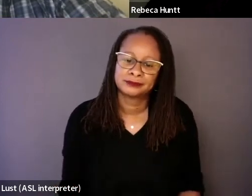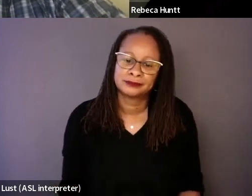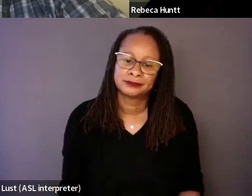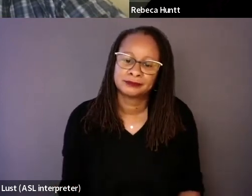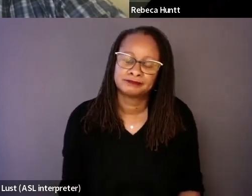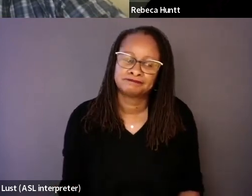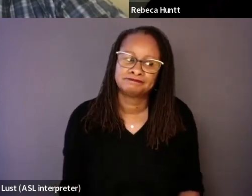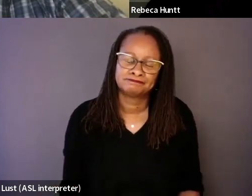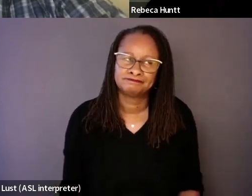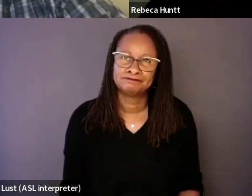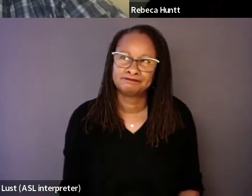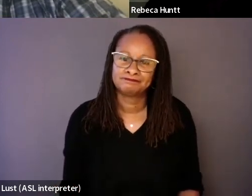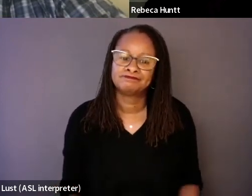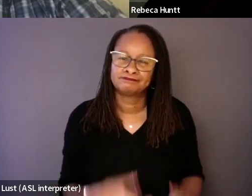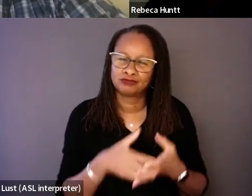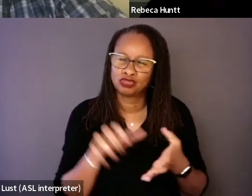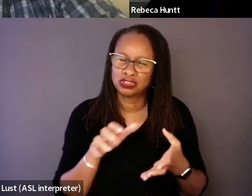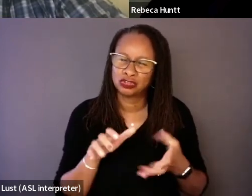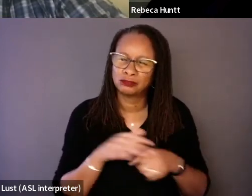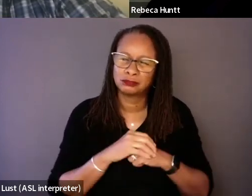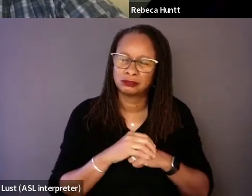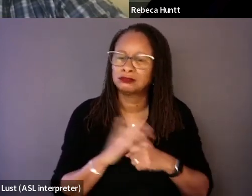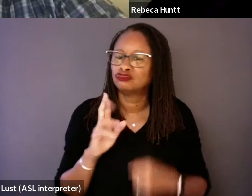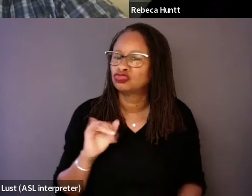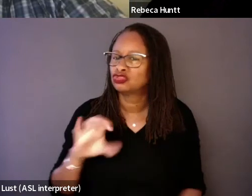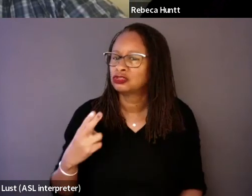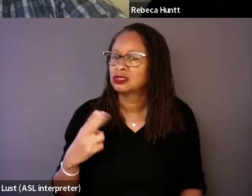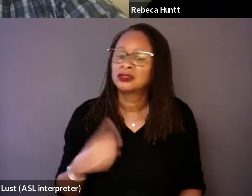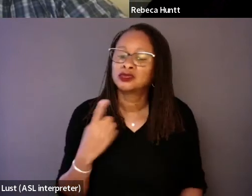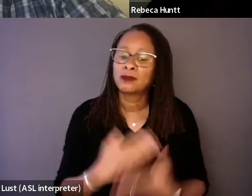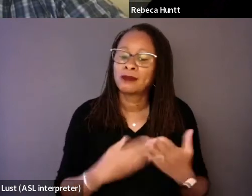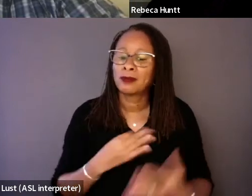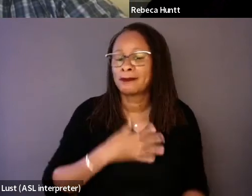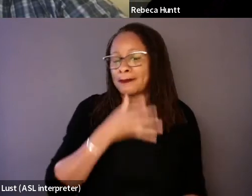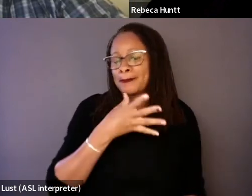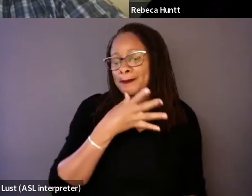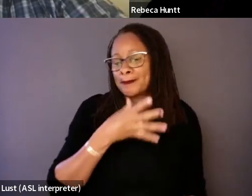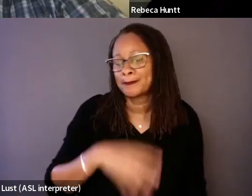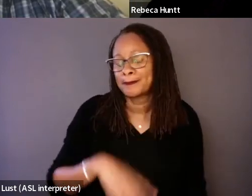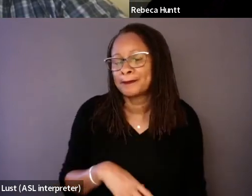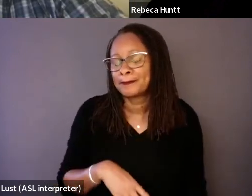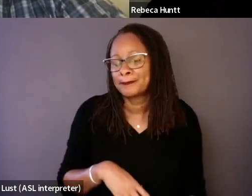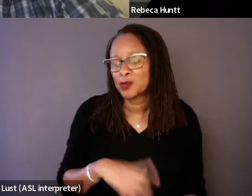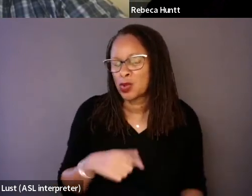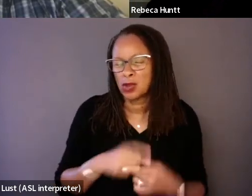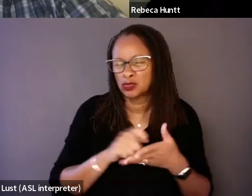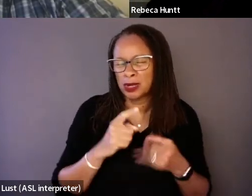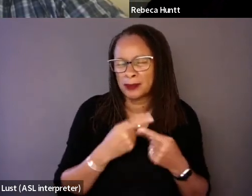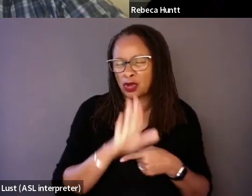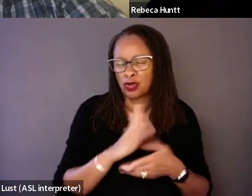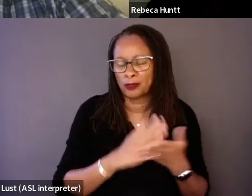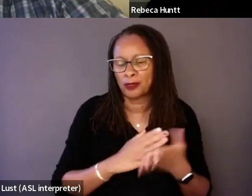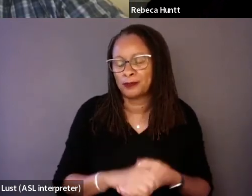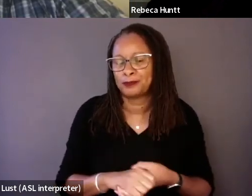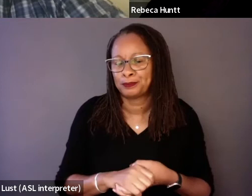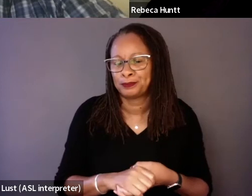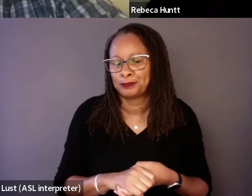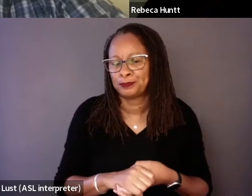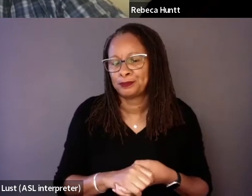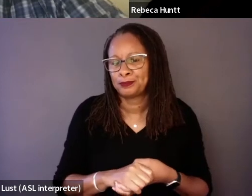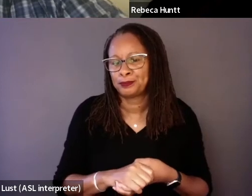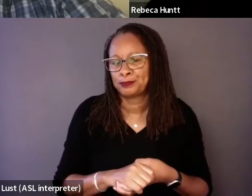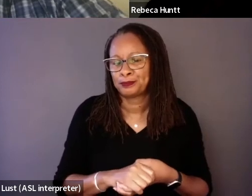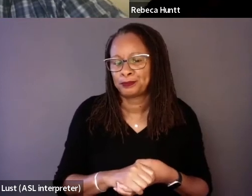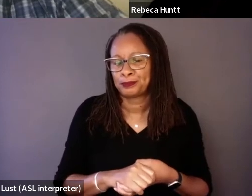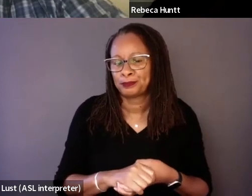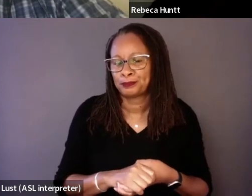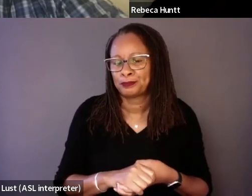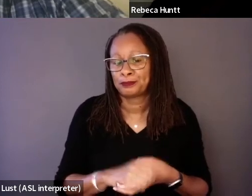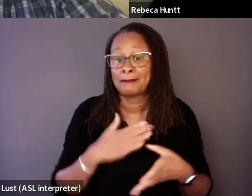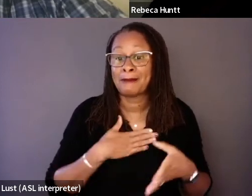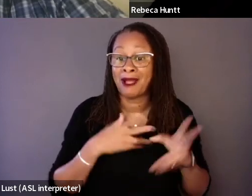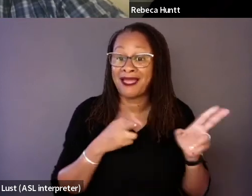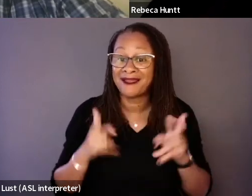And I -- there was this one part of my mom -- of the writing for my mom, which I think is some of my